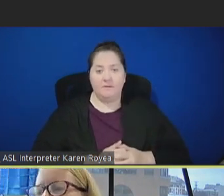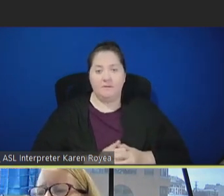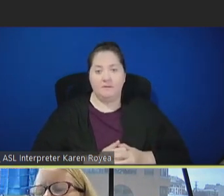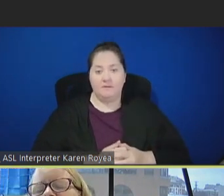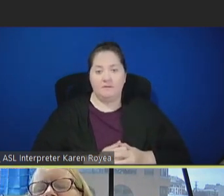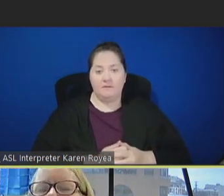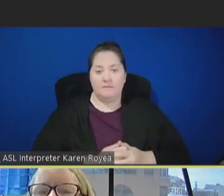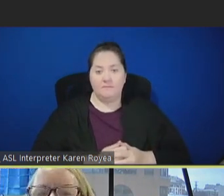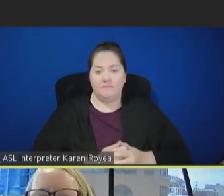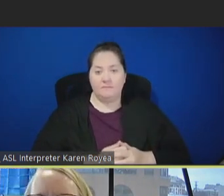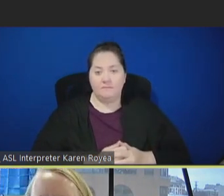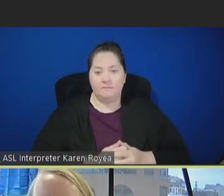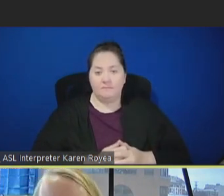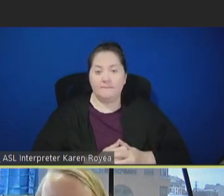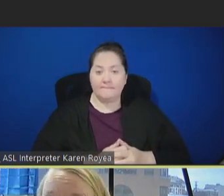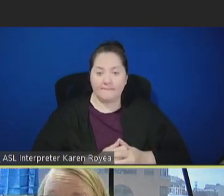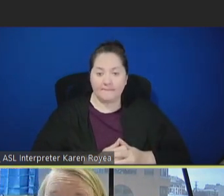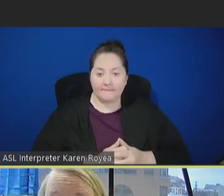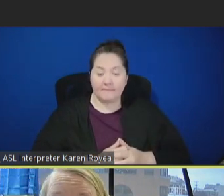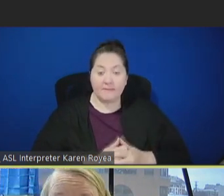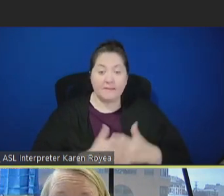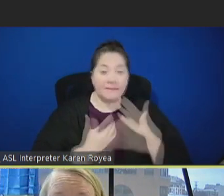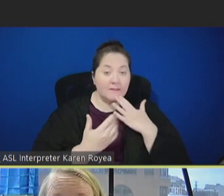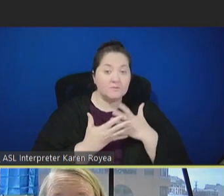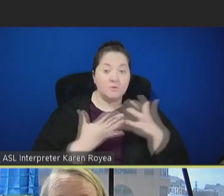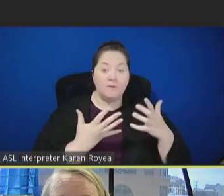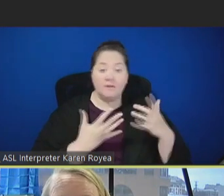Claire Hannon: Okay, great. Thanks so much. This has been a really great